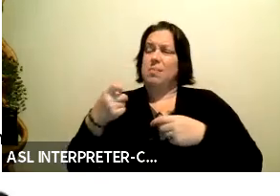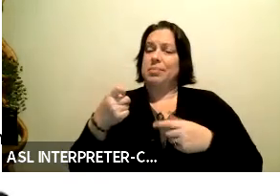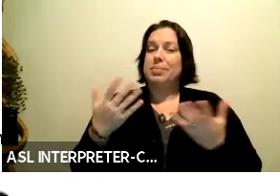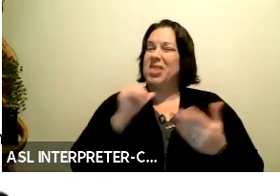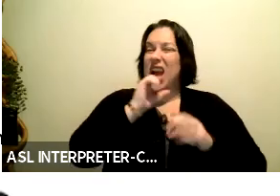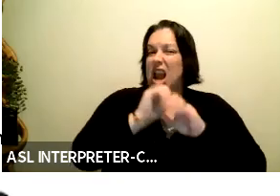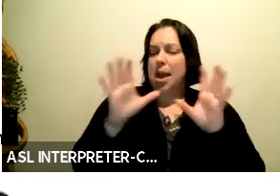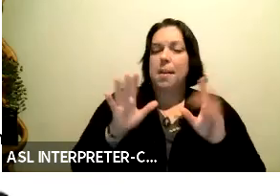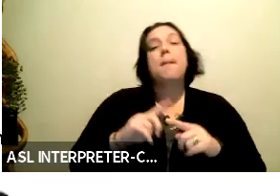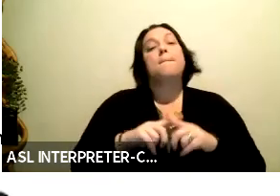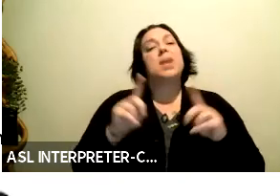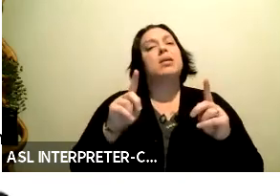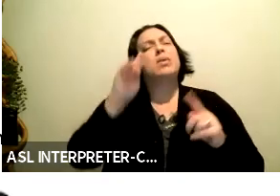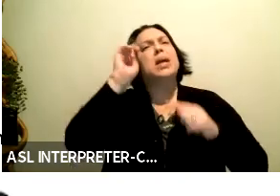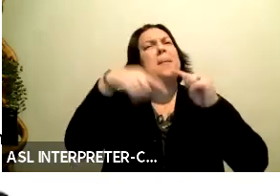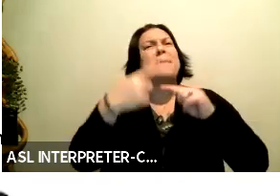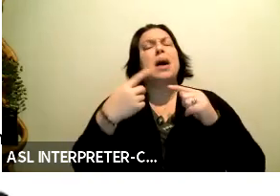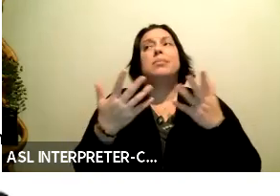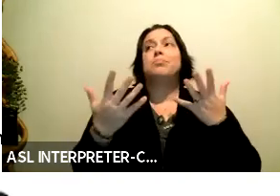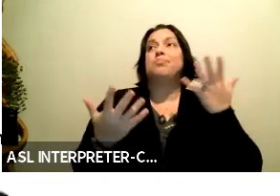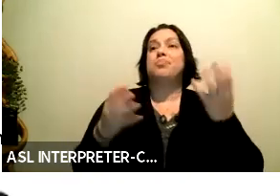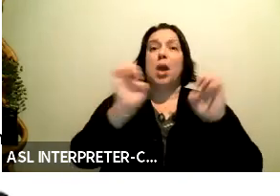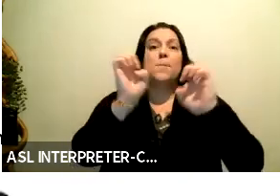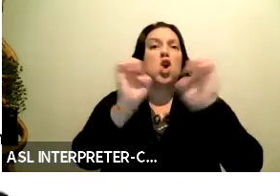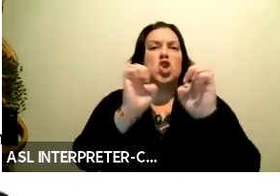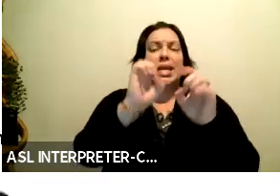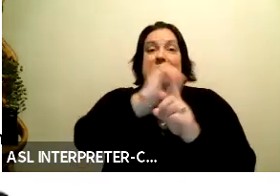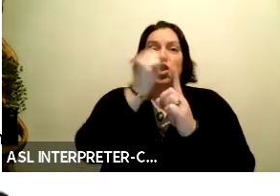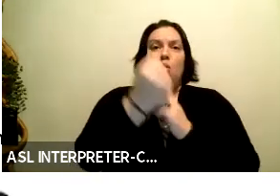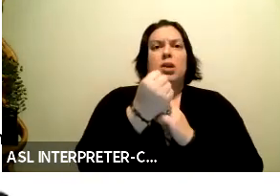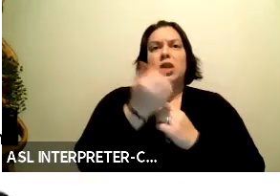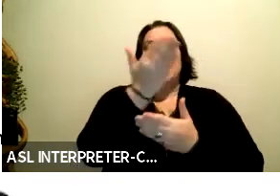where things fall through the cracks in emergencies, especially in the domain of